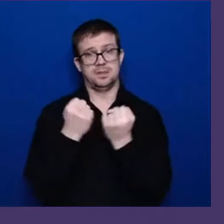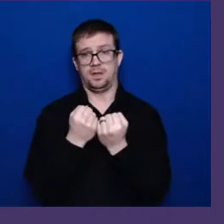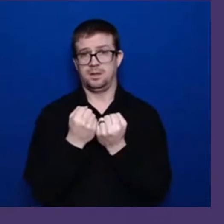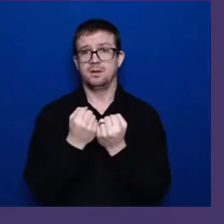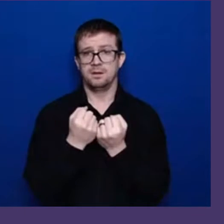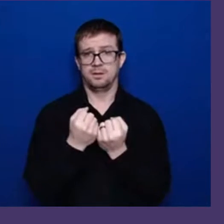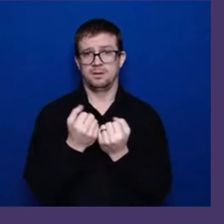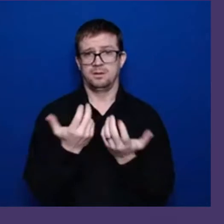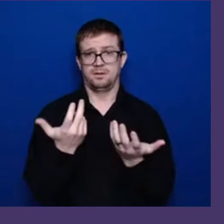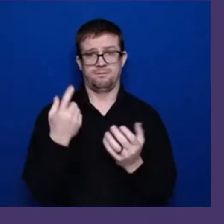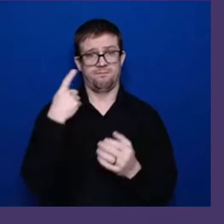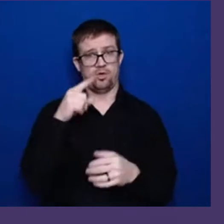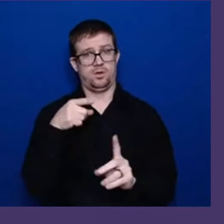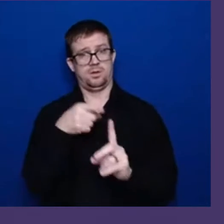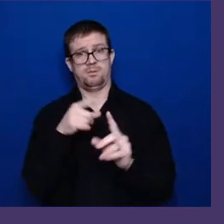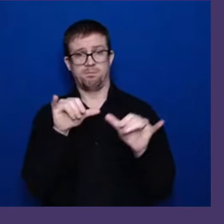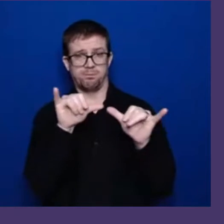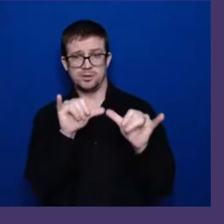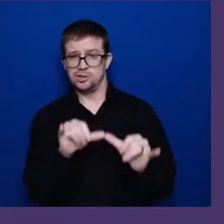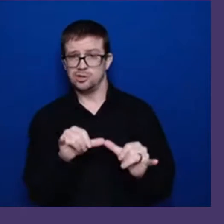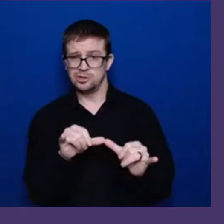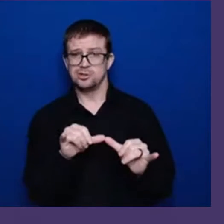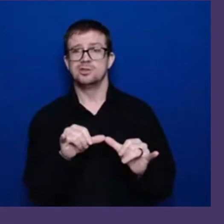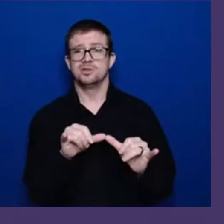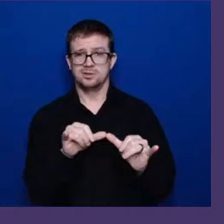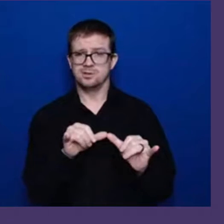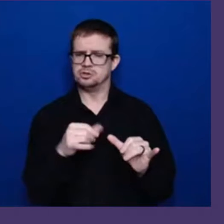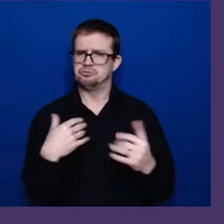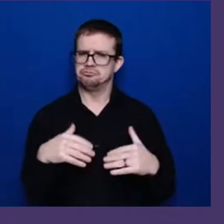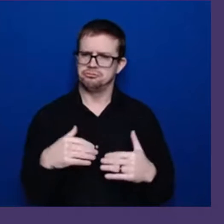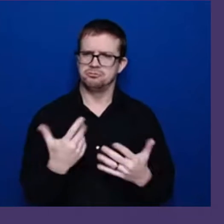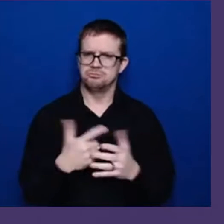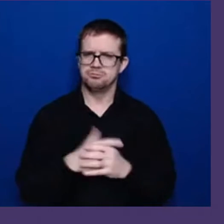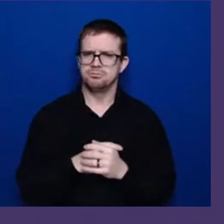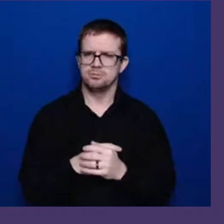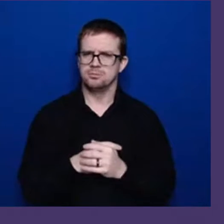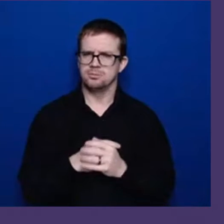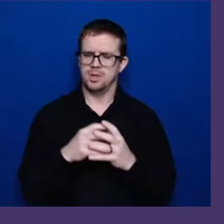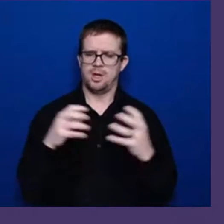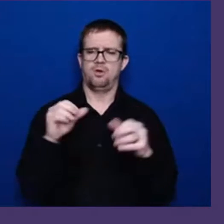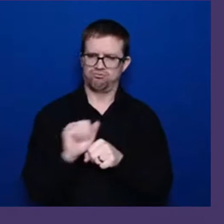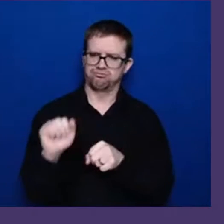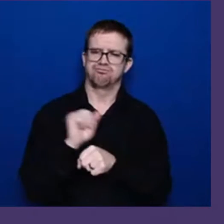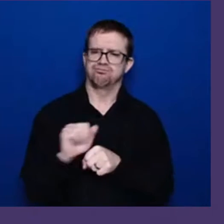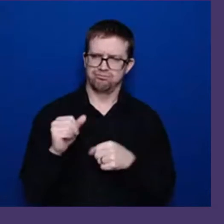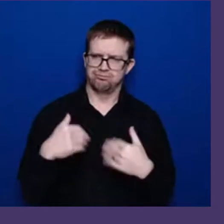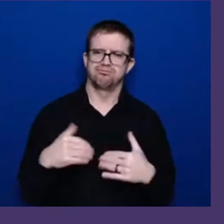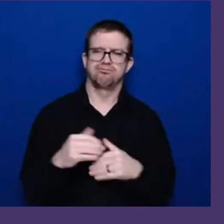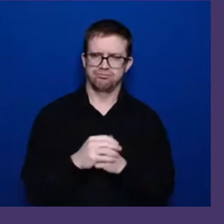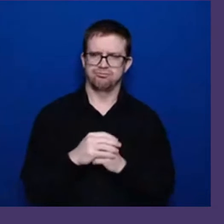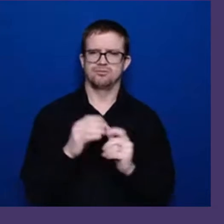then we have a long way to go from racial perspective. If we use that,